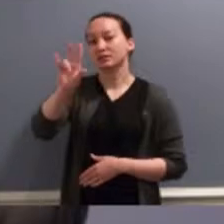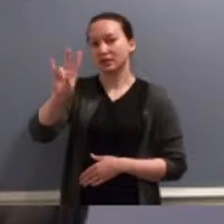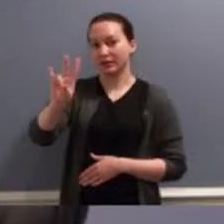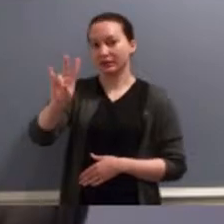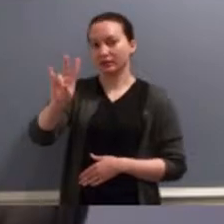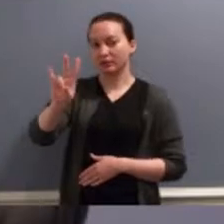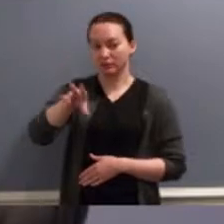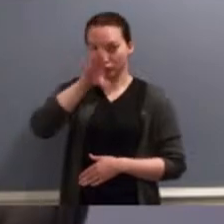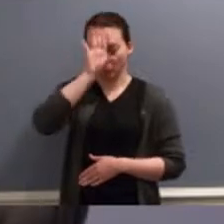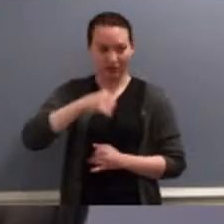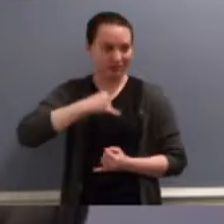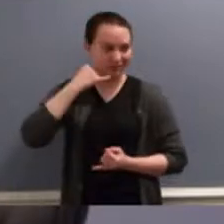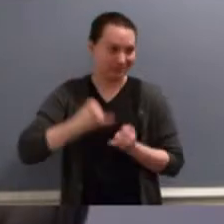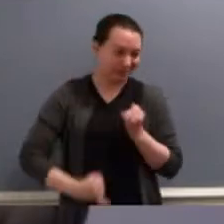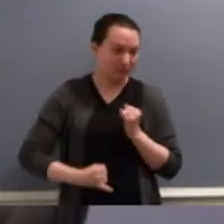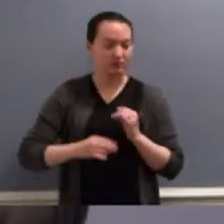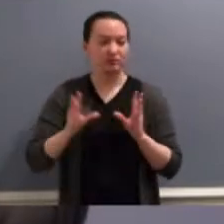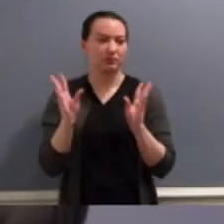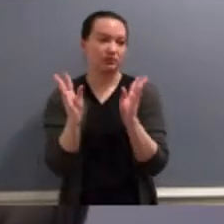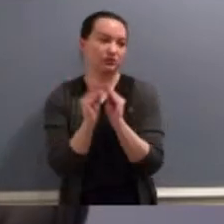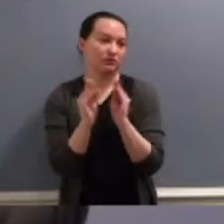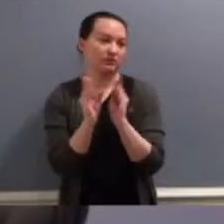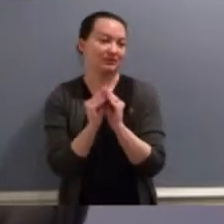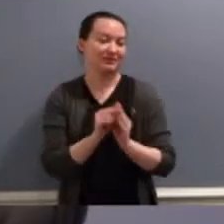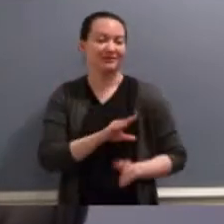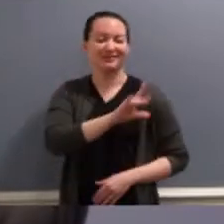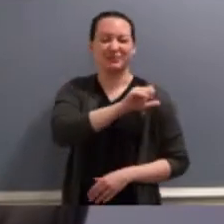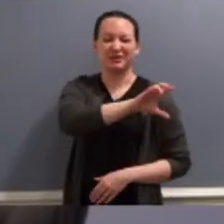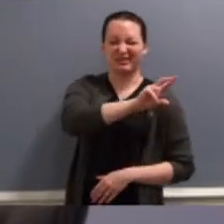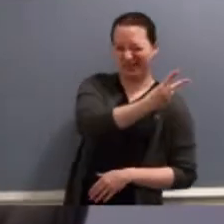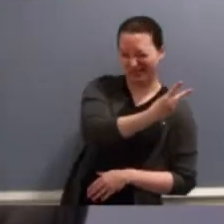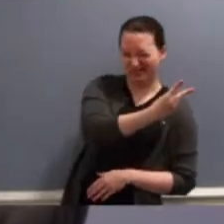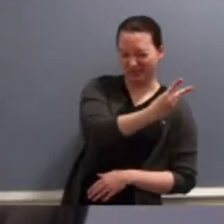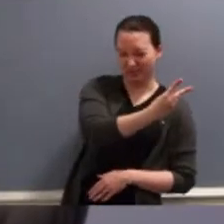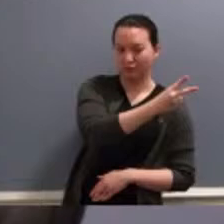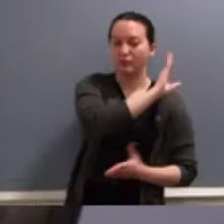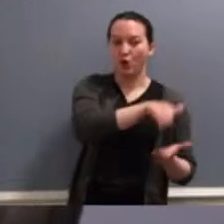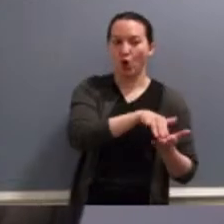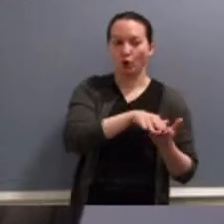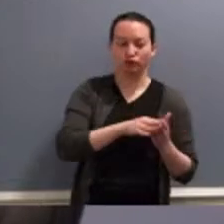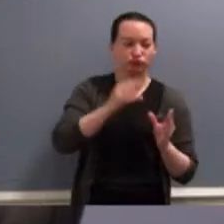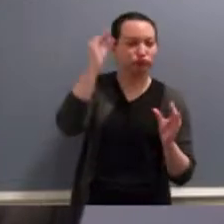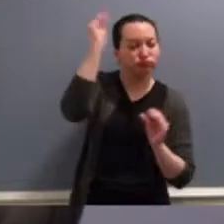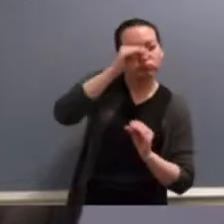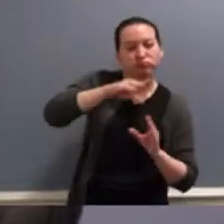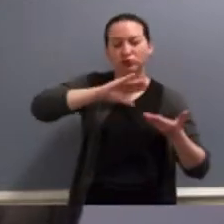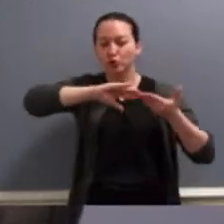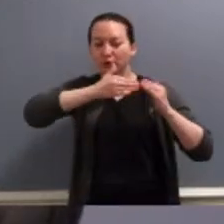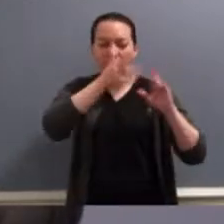our last final hearing is the second and we will have all input from the community by then so